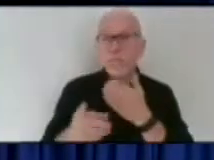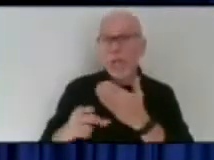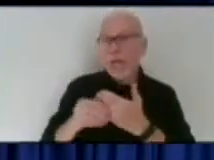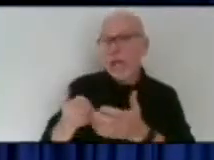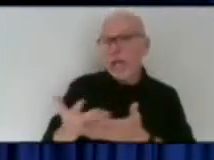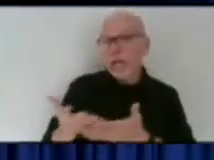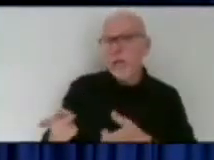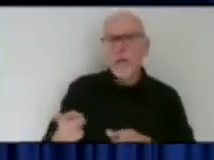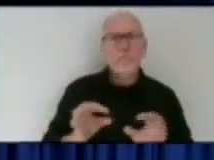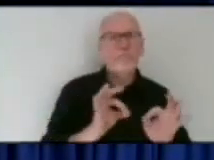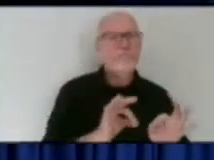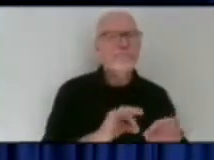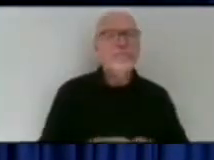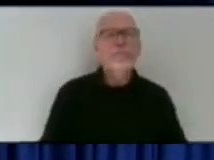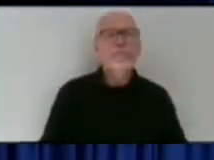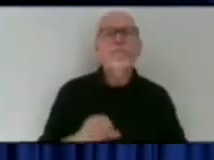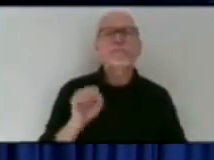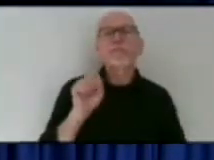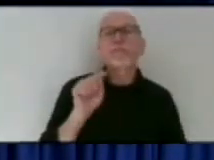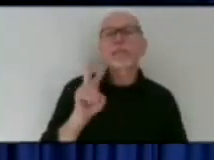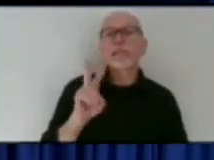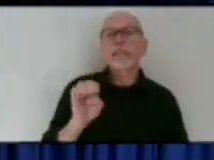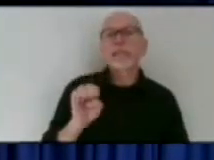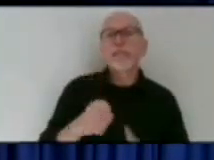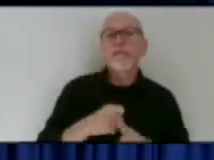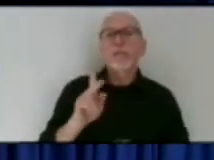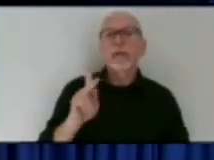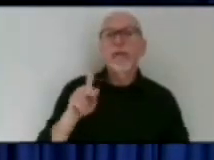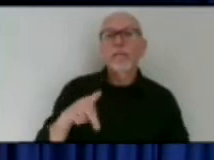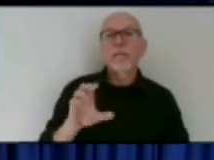Steve with KPC media. Good afternoon, Steve.